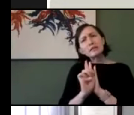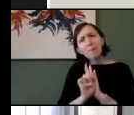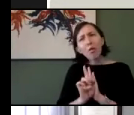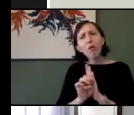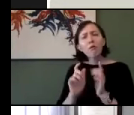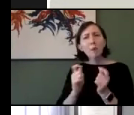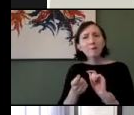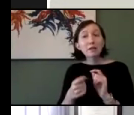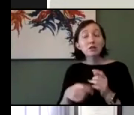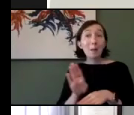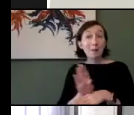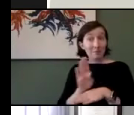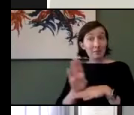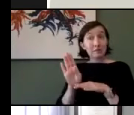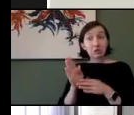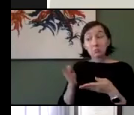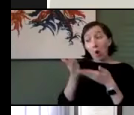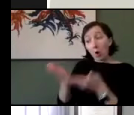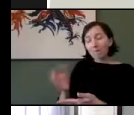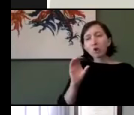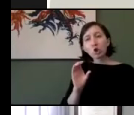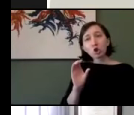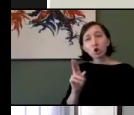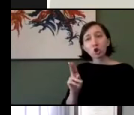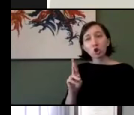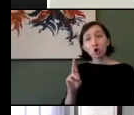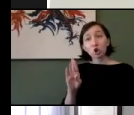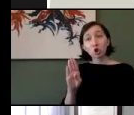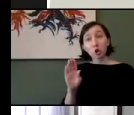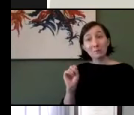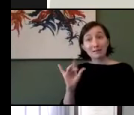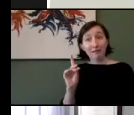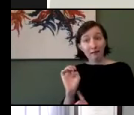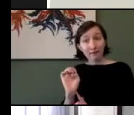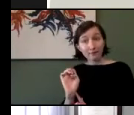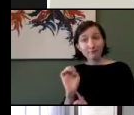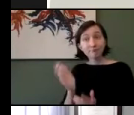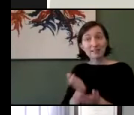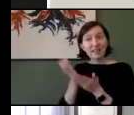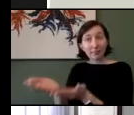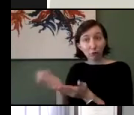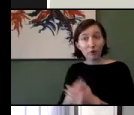offering curbside delivery of groceries and meals to the car, healthcare providers